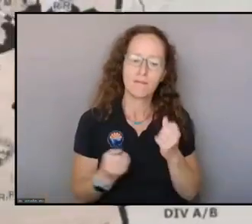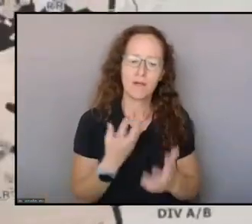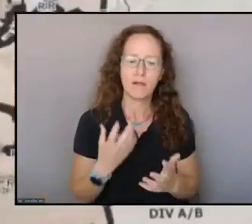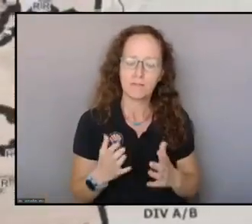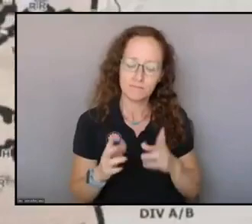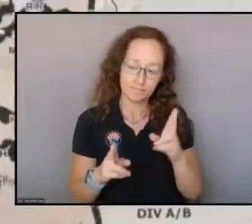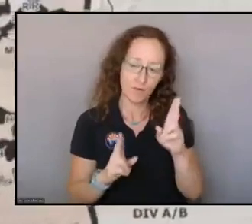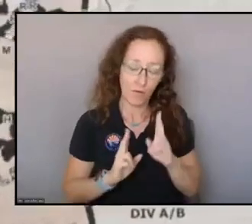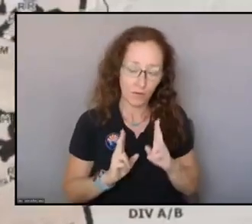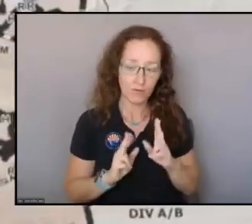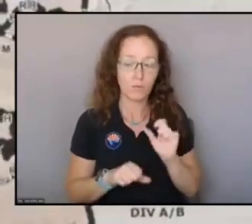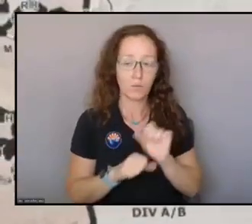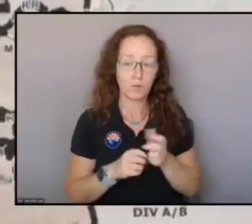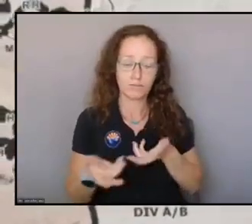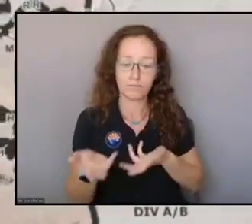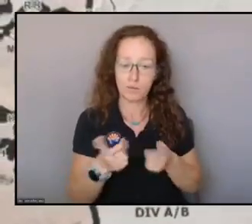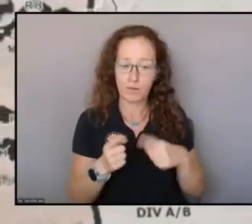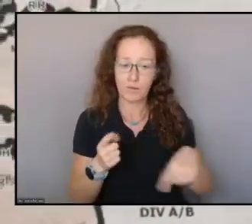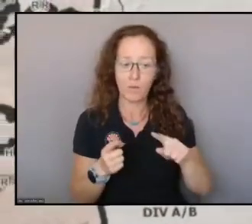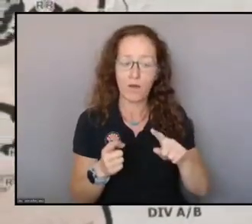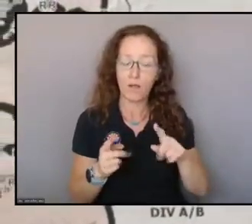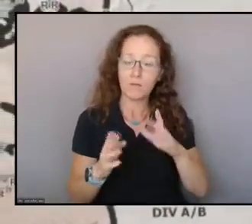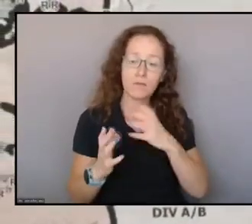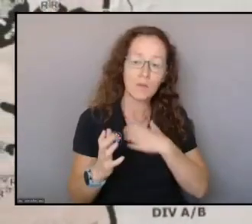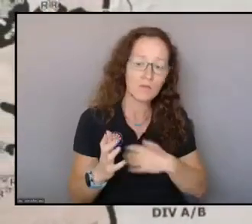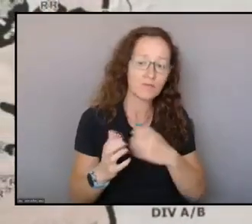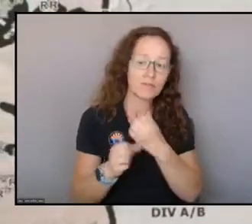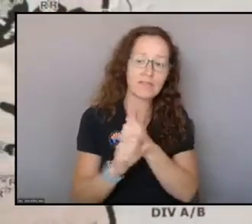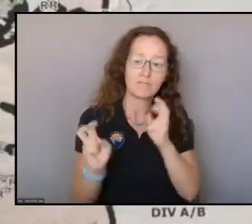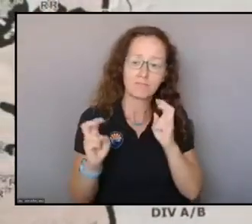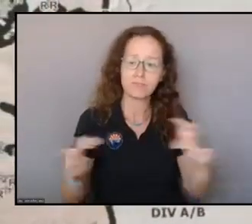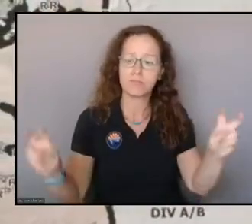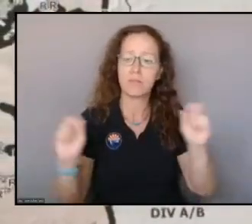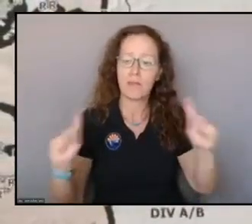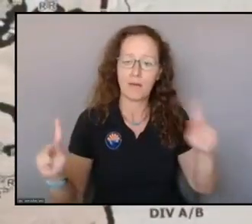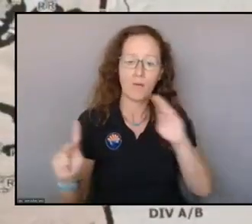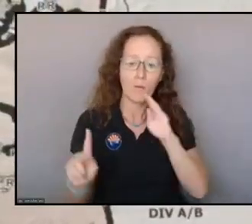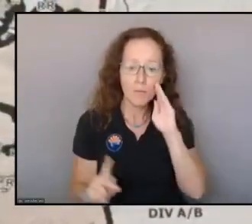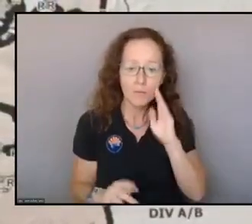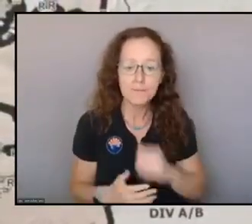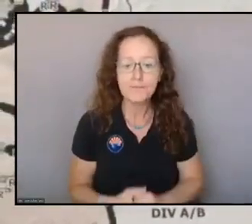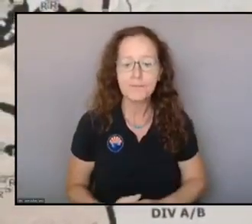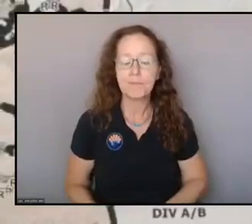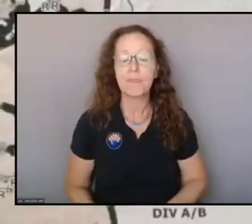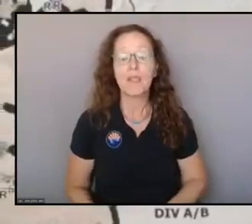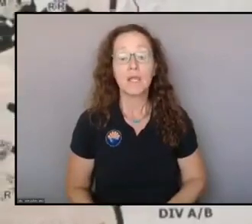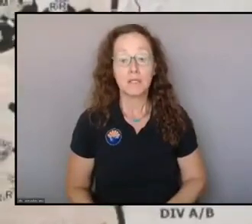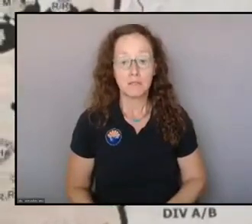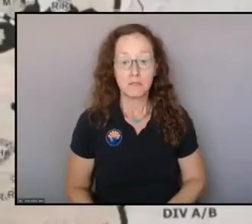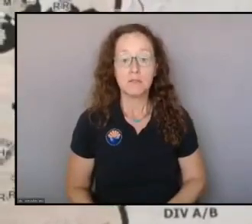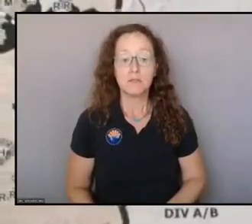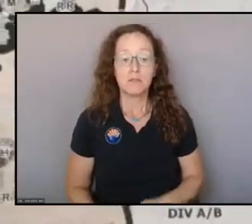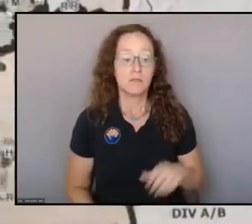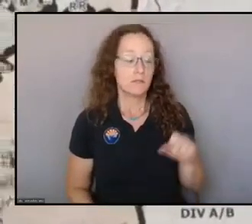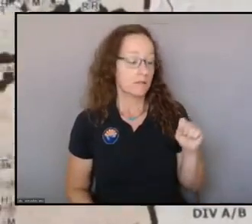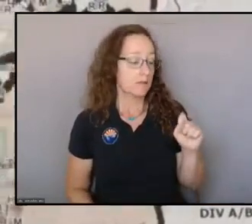I WISH YOU ALL SAFE TRAVELS WHEN YOU HEAD BACK HOME. WITH THAT, AND WITH STEWART'S REPORT, I JUST WANT TO